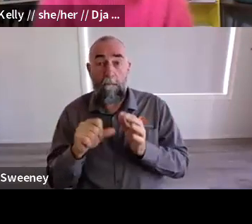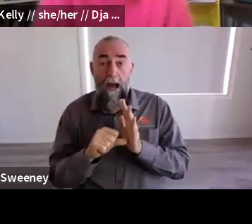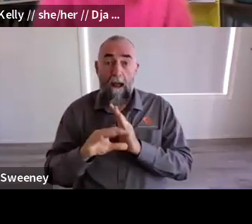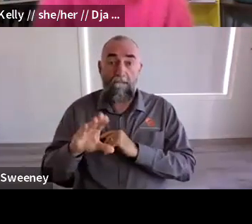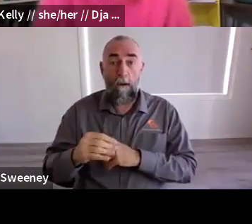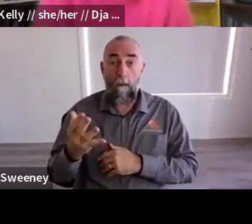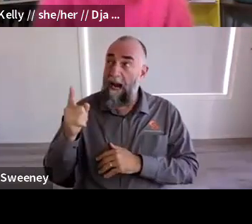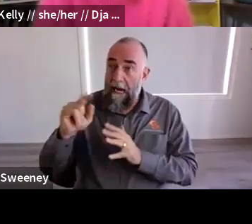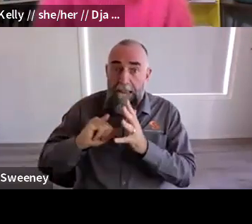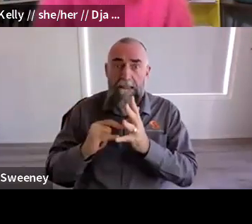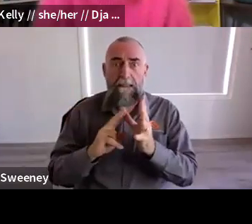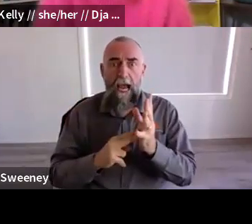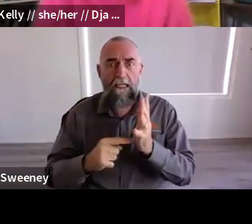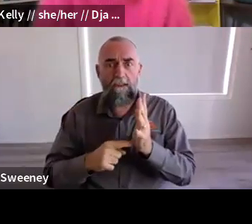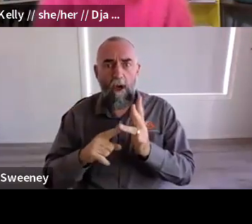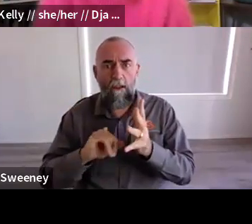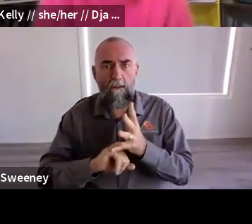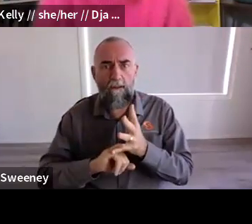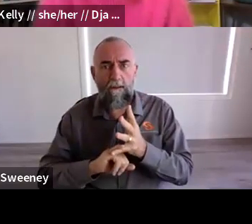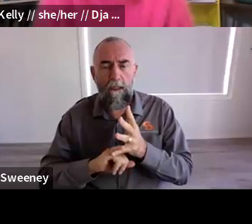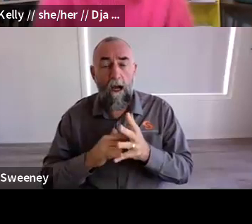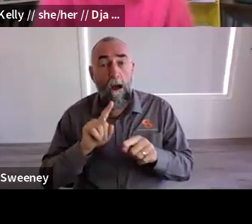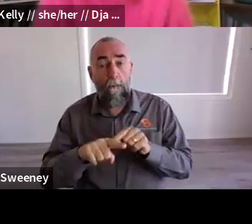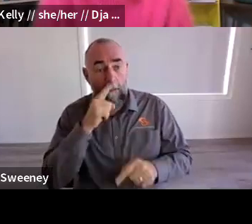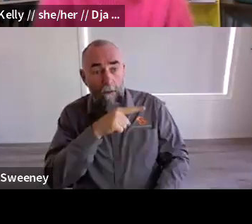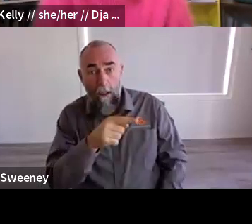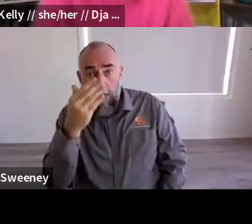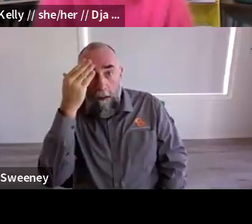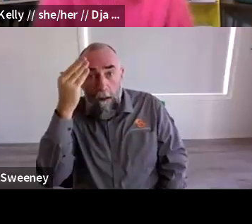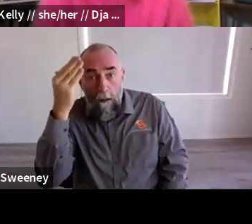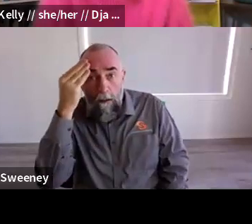but I was very proud of Leah Purcell standing up and letting people know